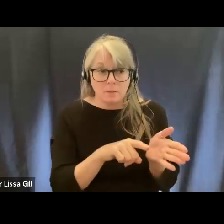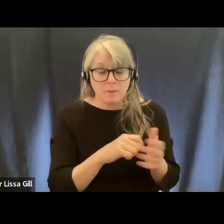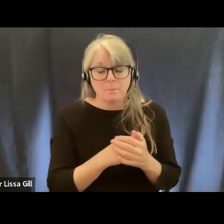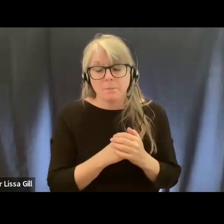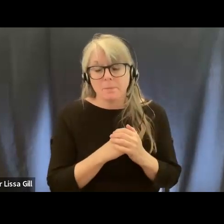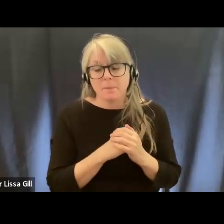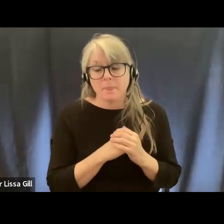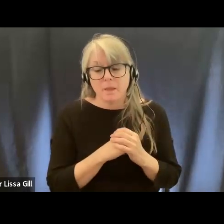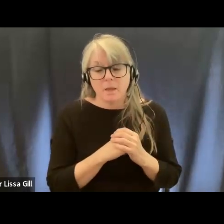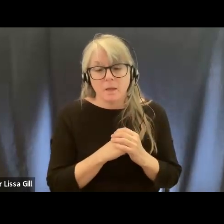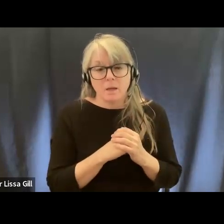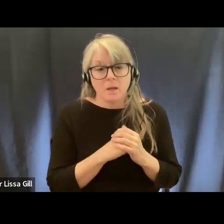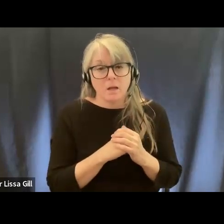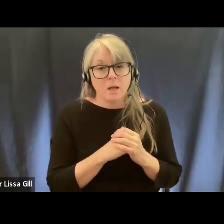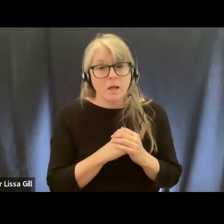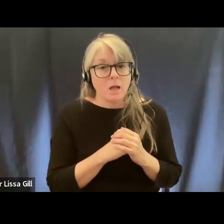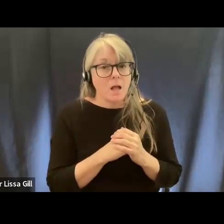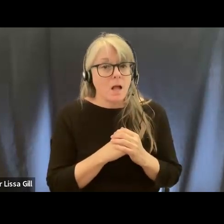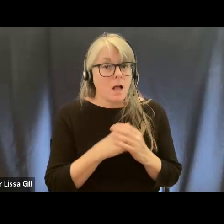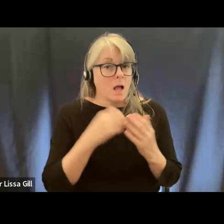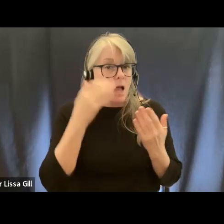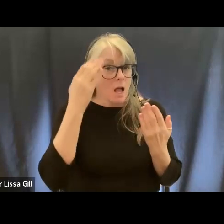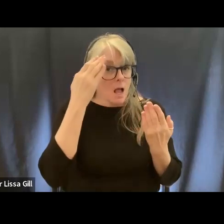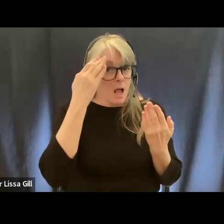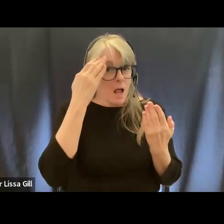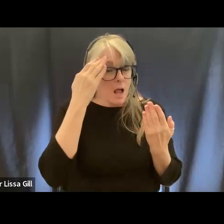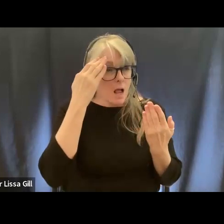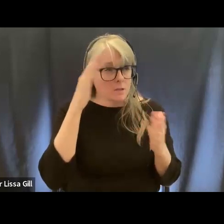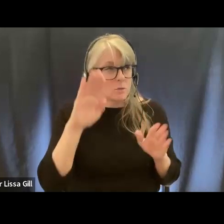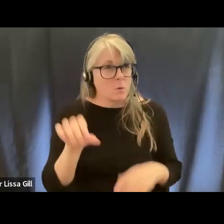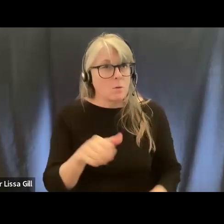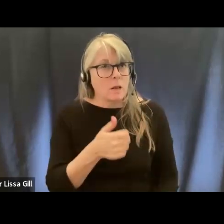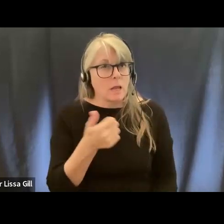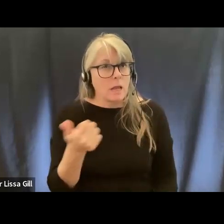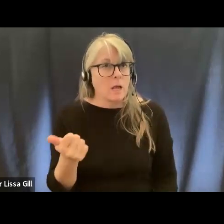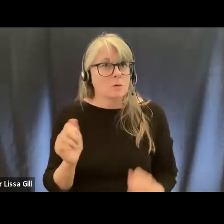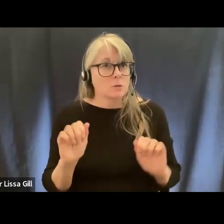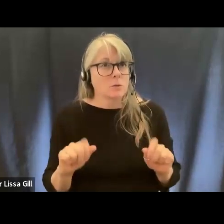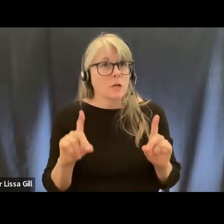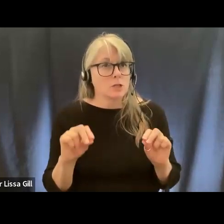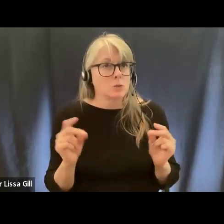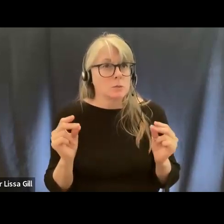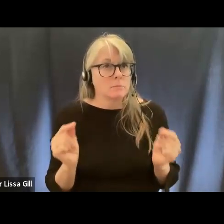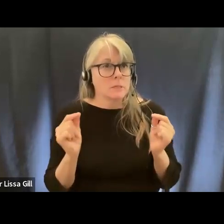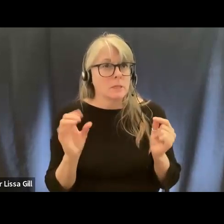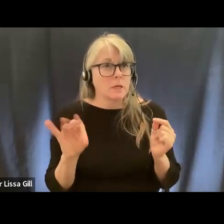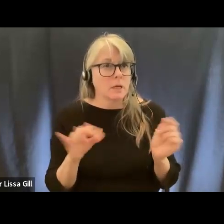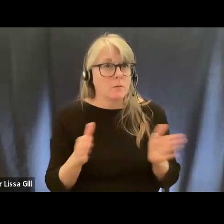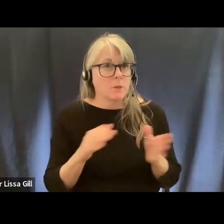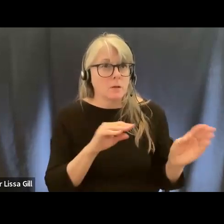I don't know. What else you could do in immediately if you're moving here unless.